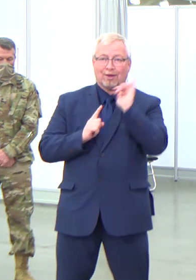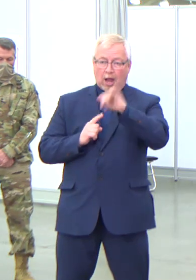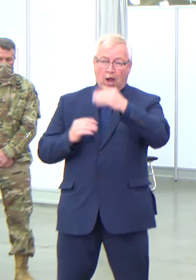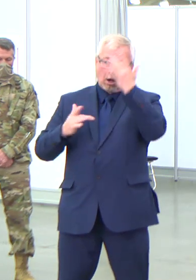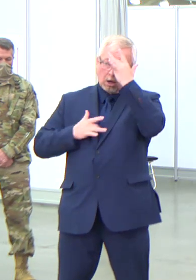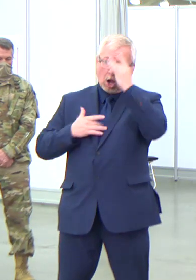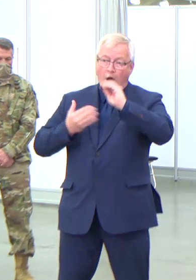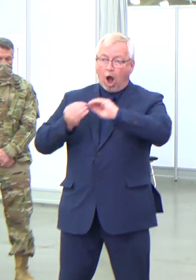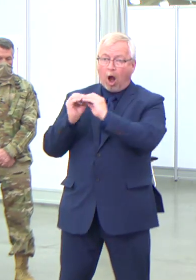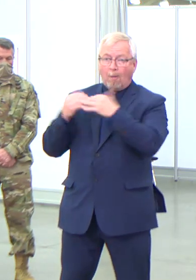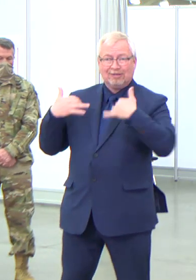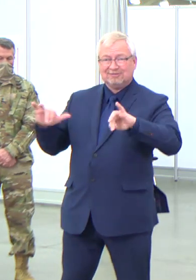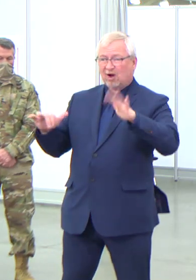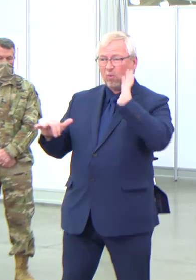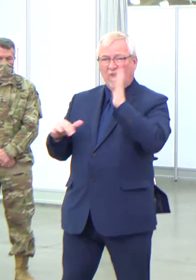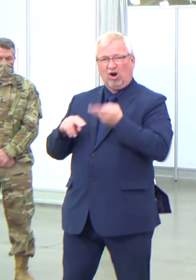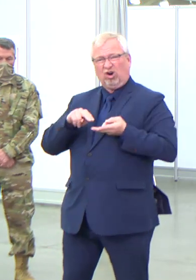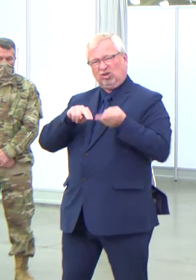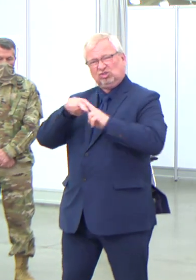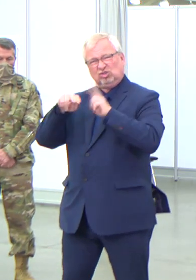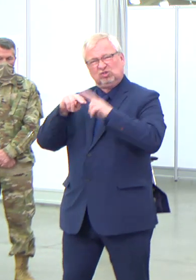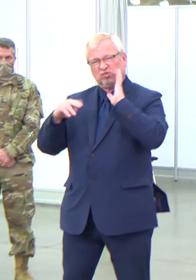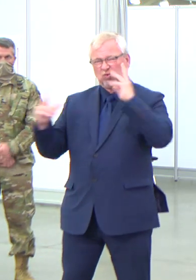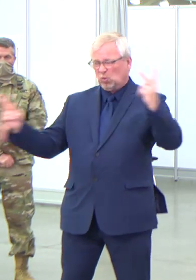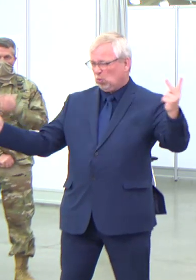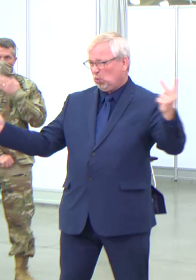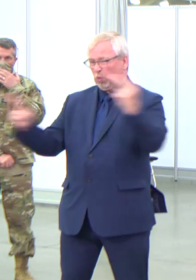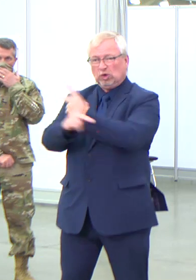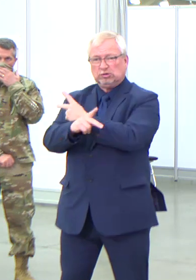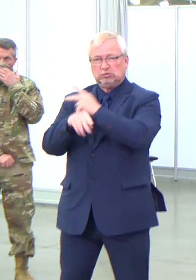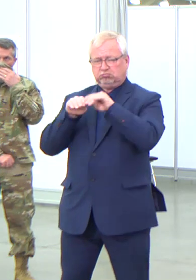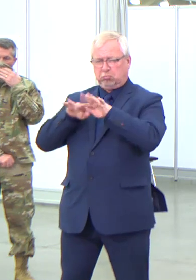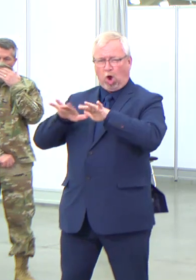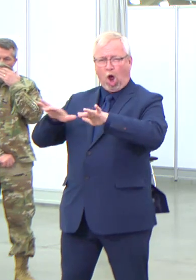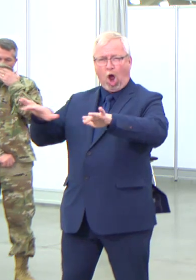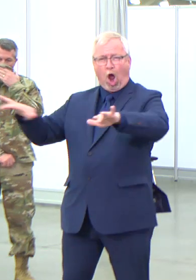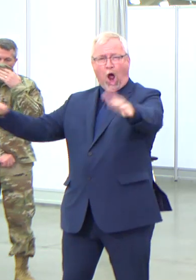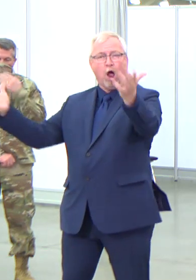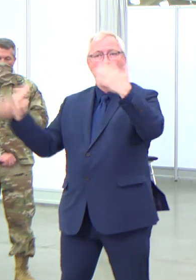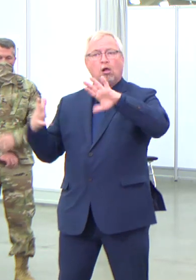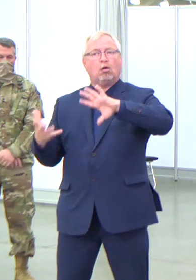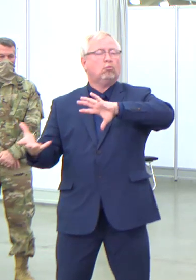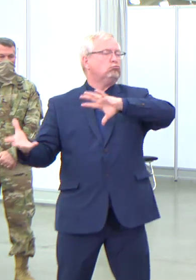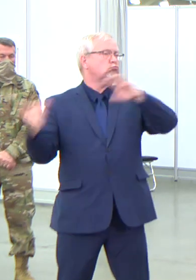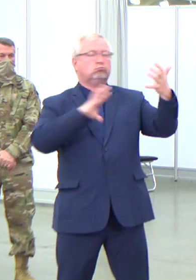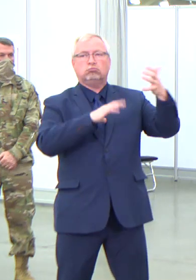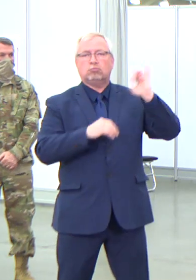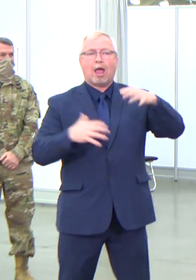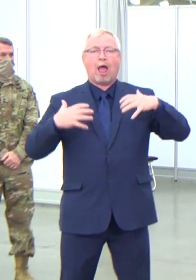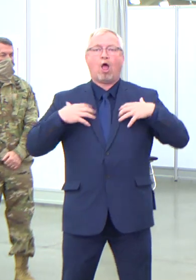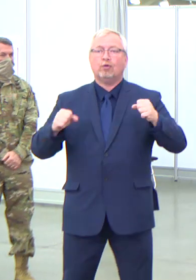If this virus were left to spread, the number of sick people, especially the critically ill, could overwhelm our health system.